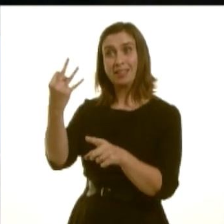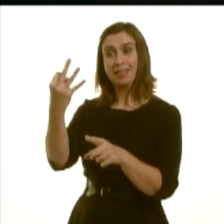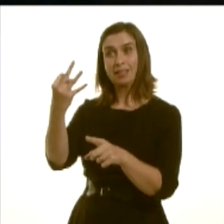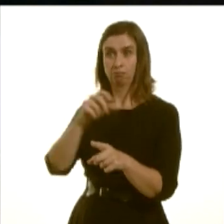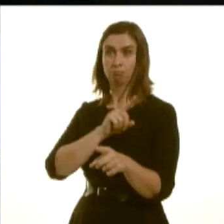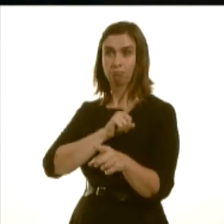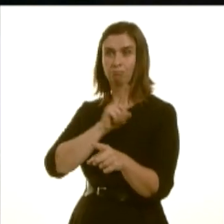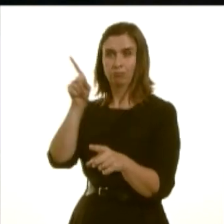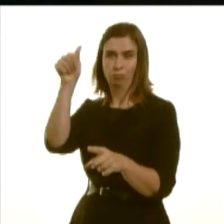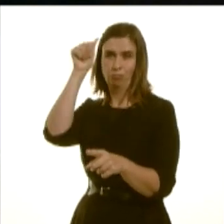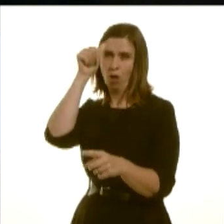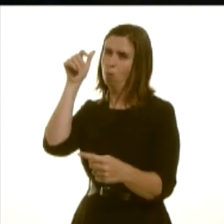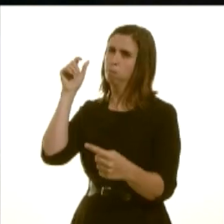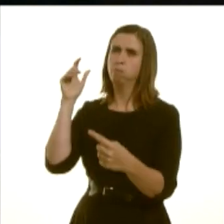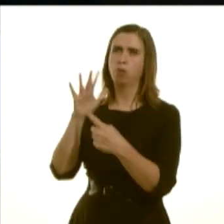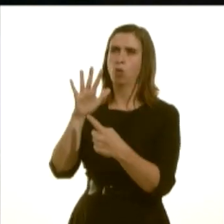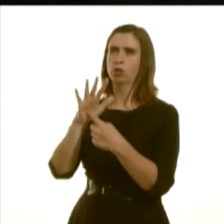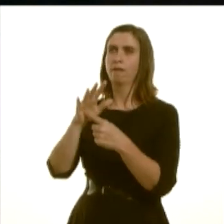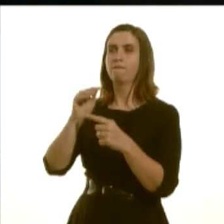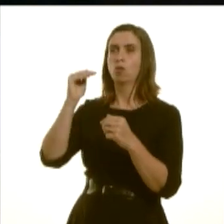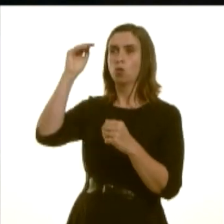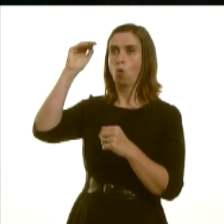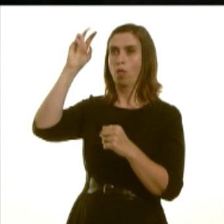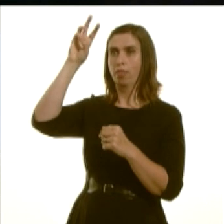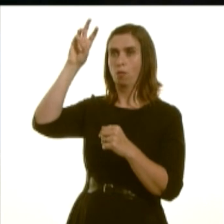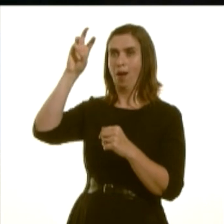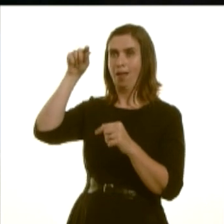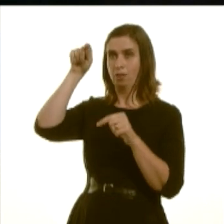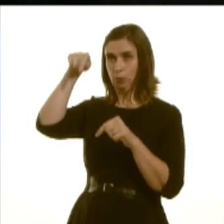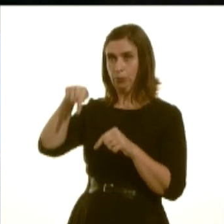a vital part of the north-south Wales infrastructure and, if we do not get this right, there is